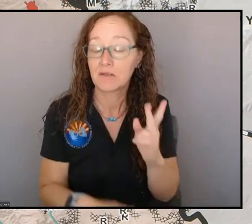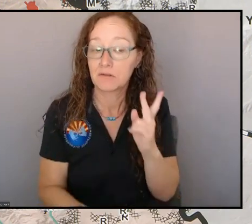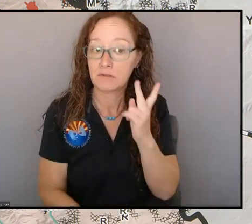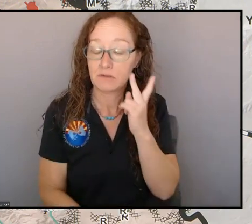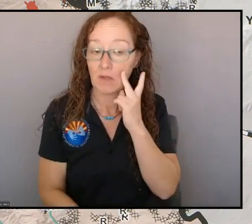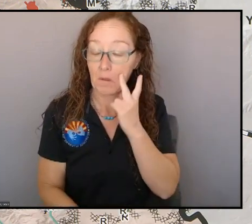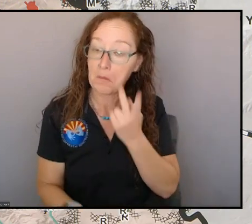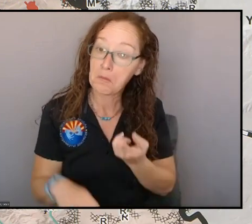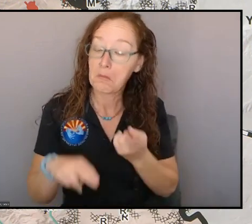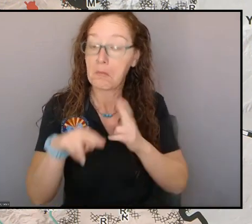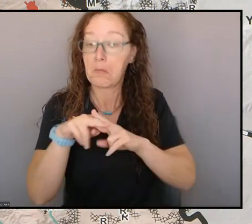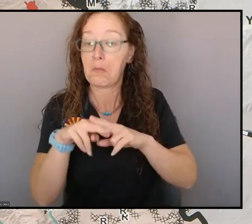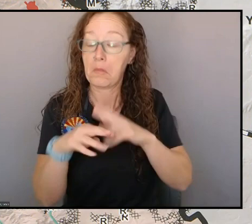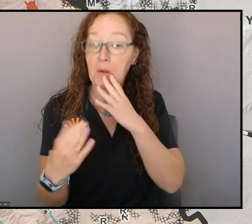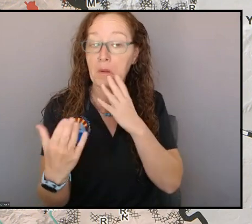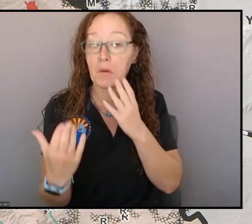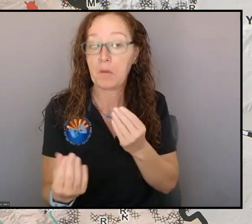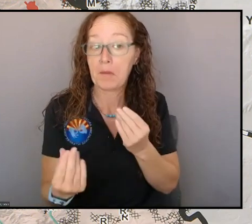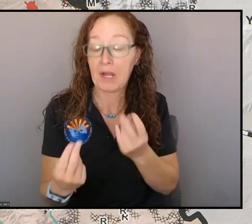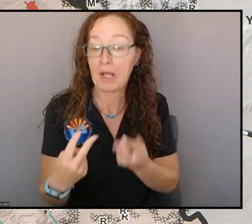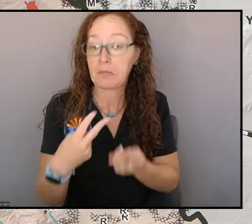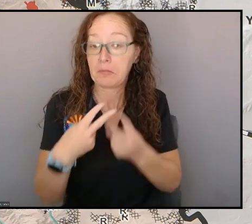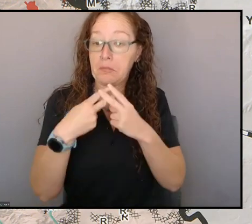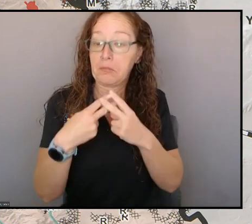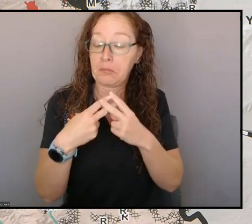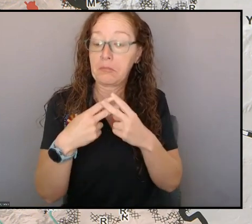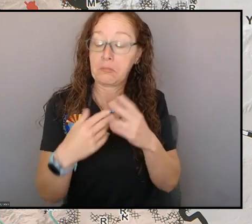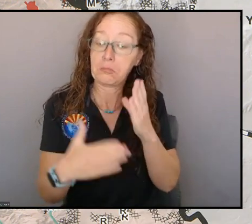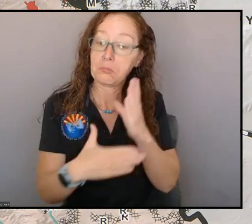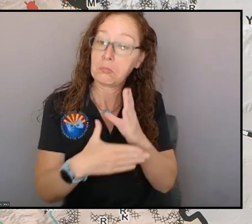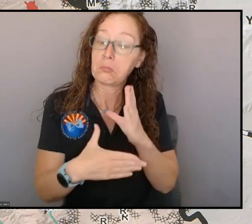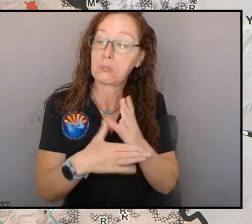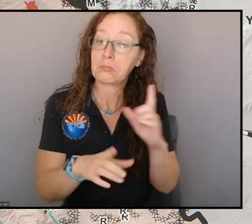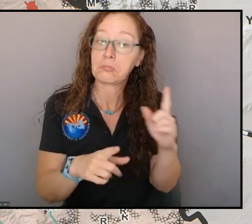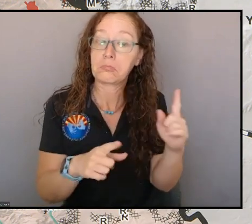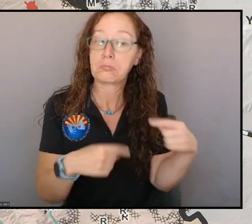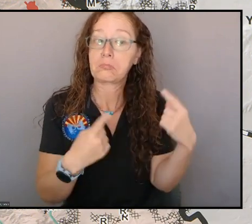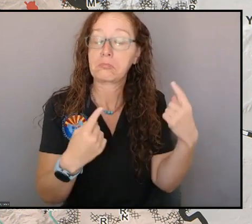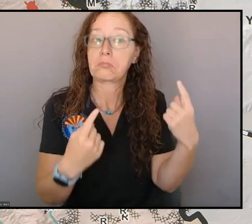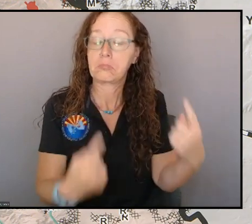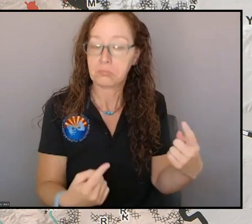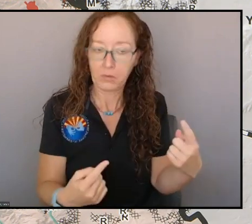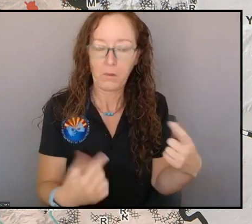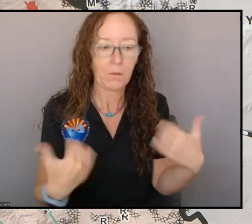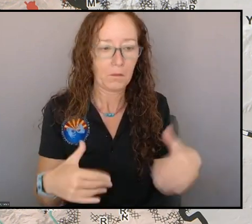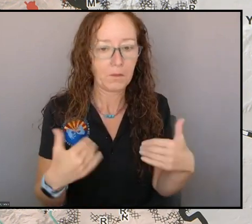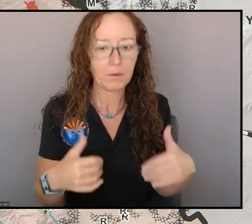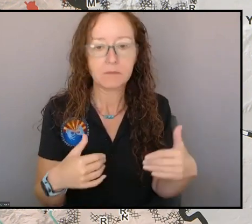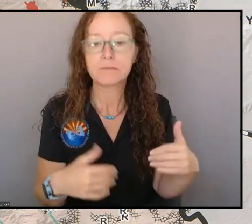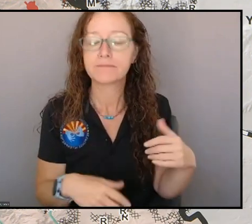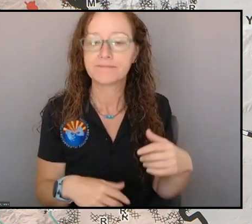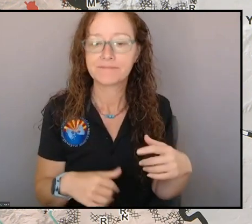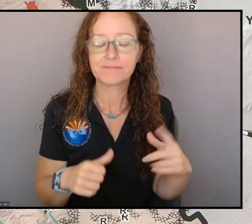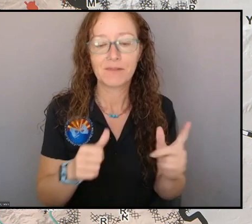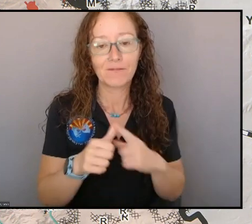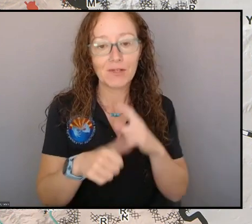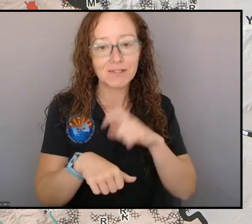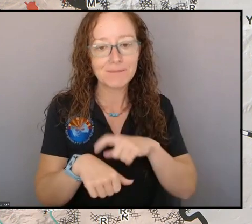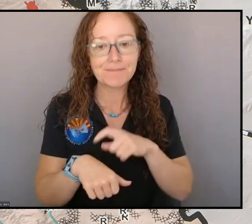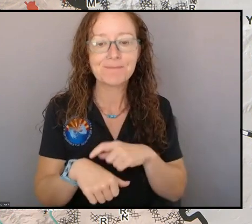first time in a couple of nights, especially up north. We had a little bit of a system clip us just north of us that